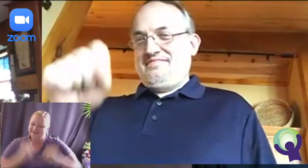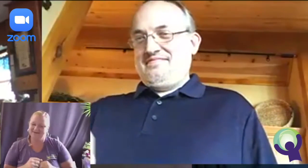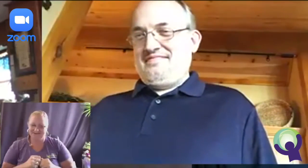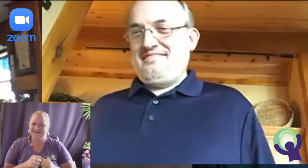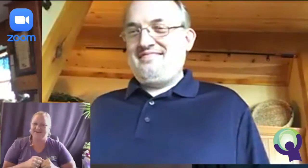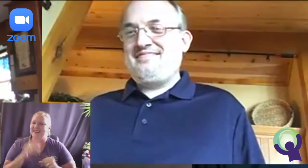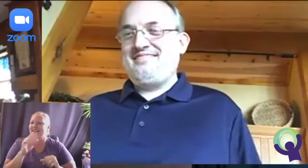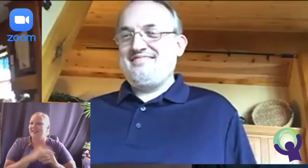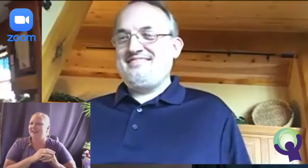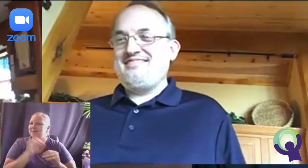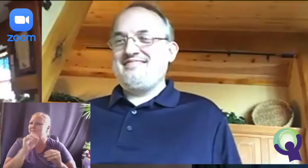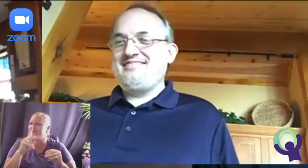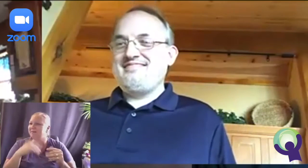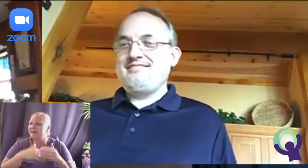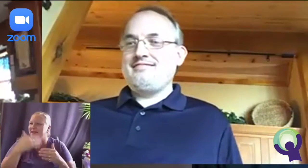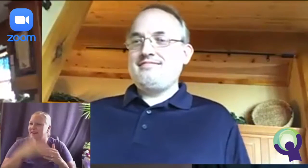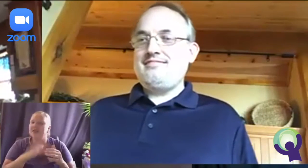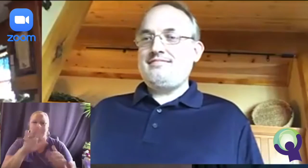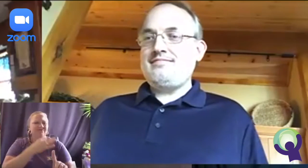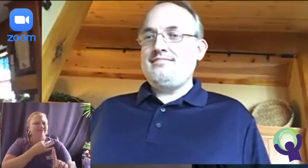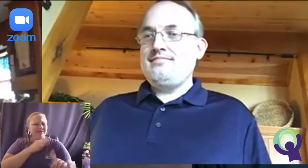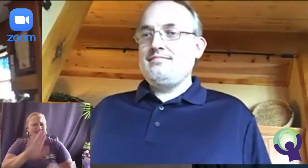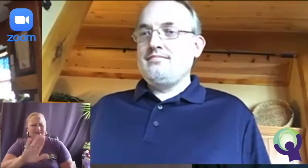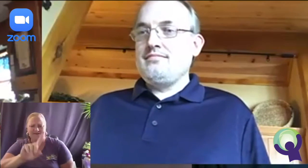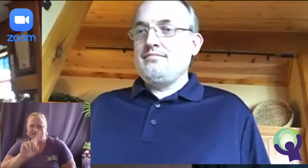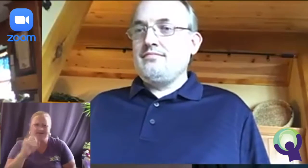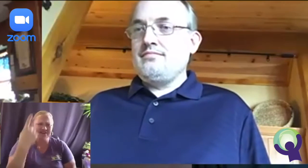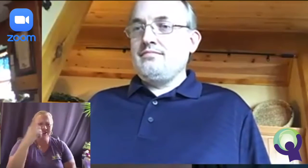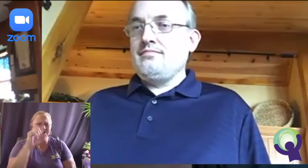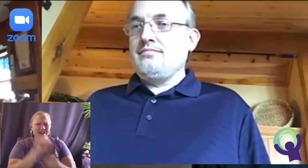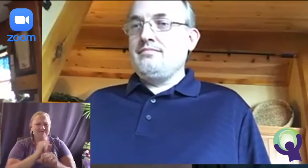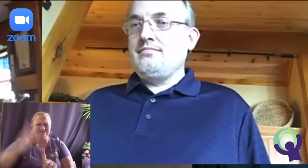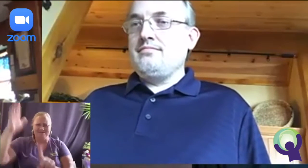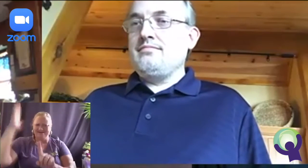scared to fail, that's awesome that you just went for it. So my next question for